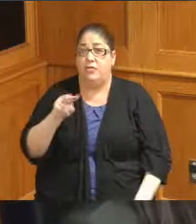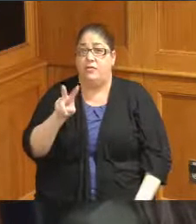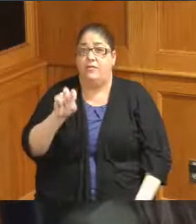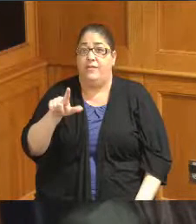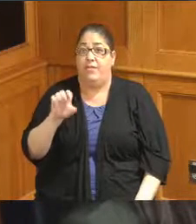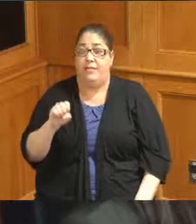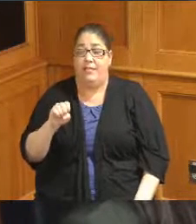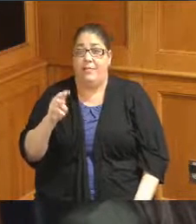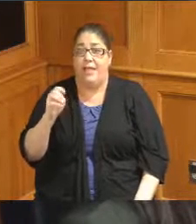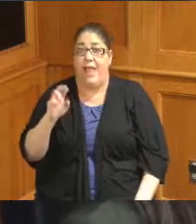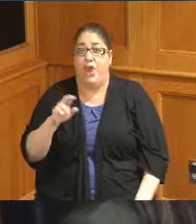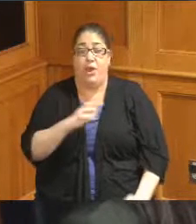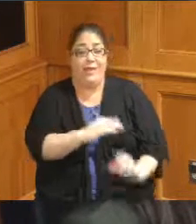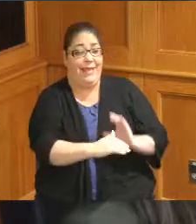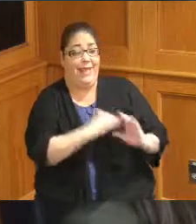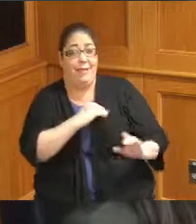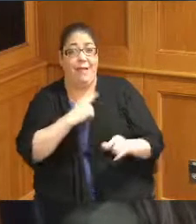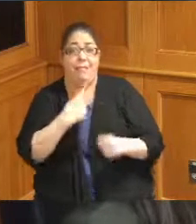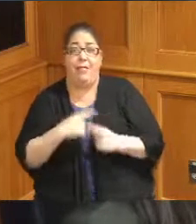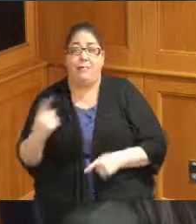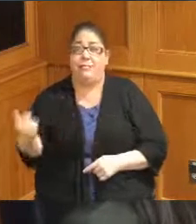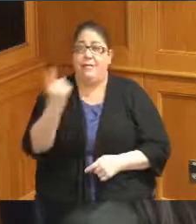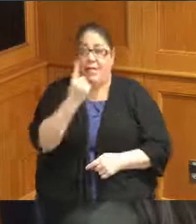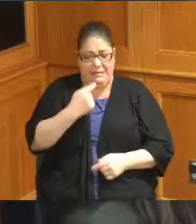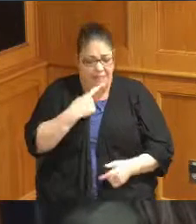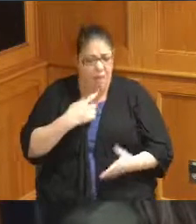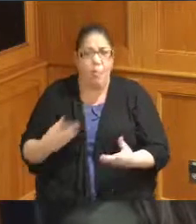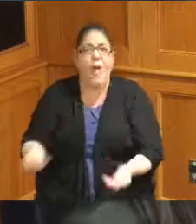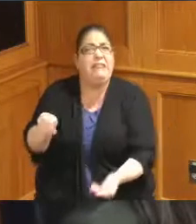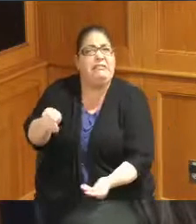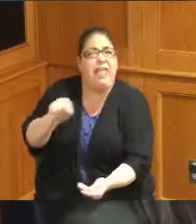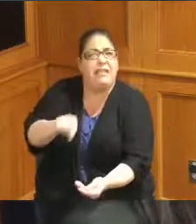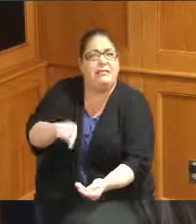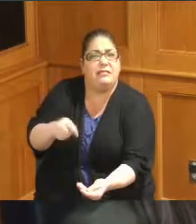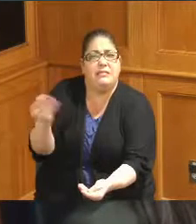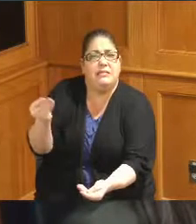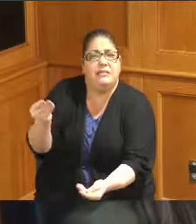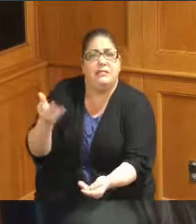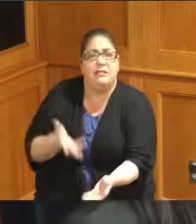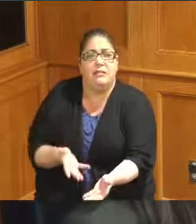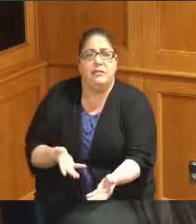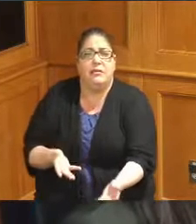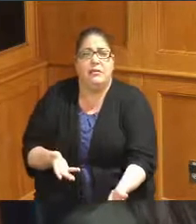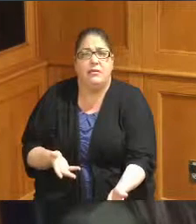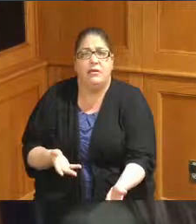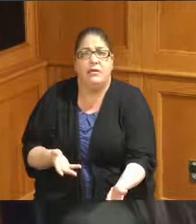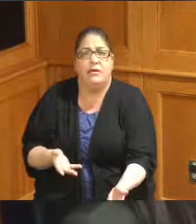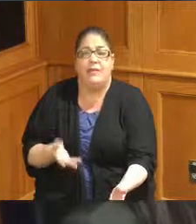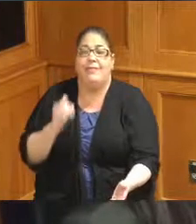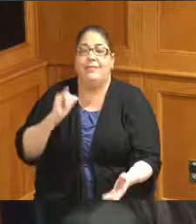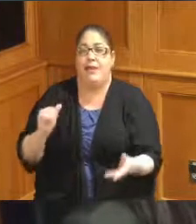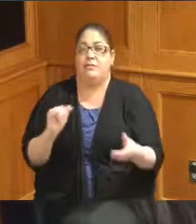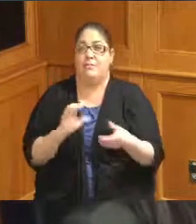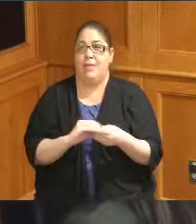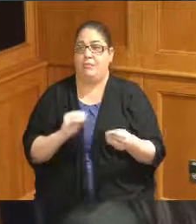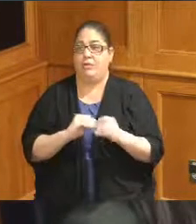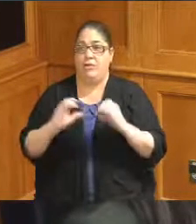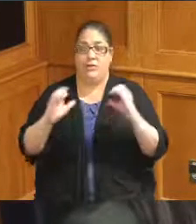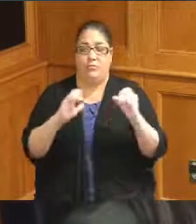only email me but come to me and say what is this it's a messaging problem and I have just